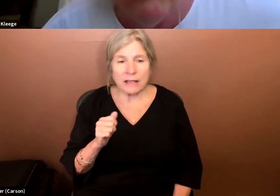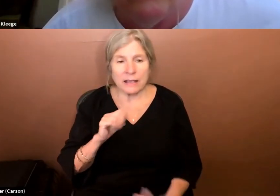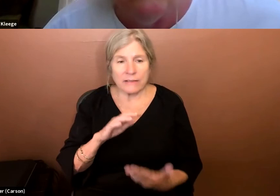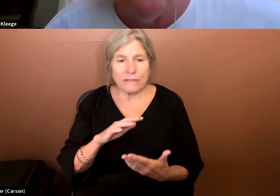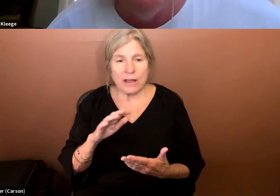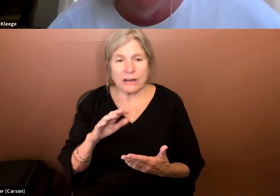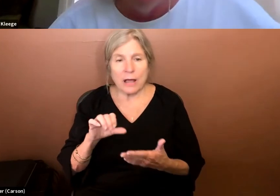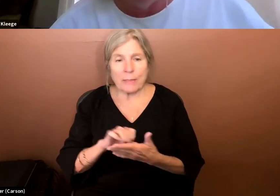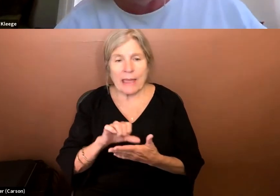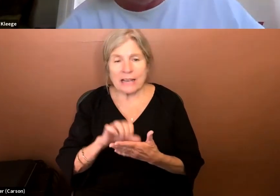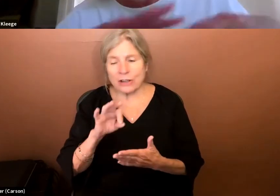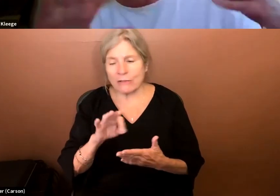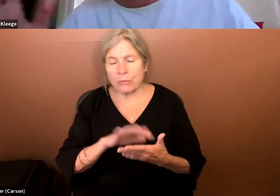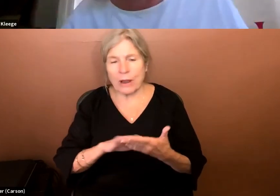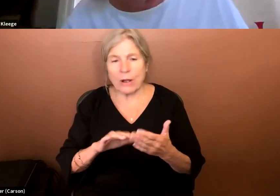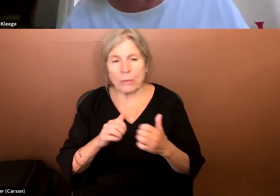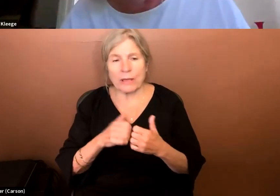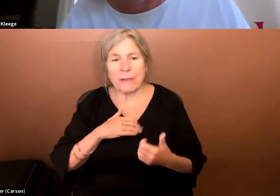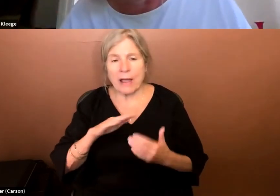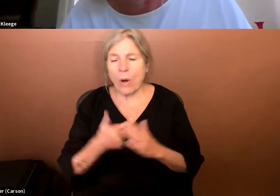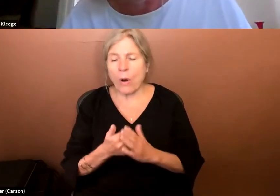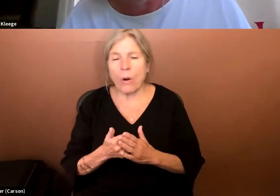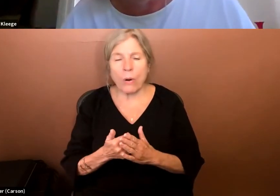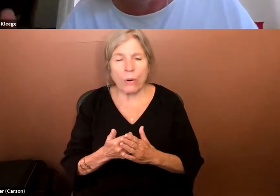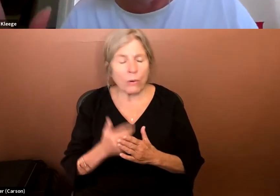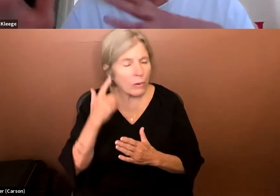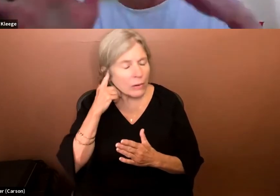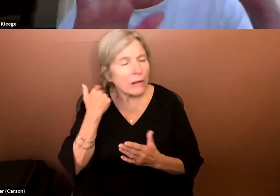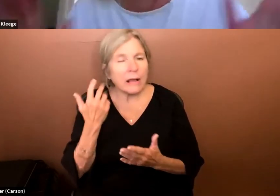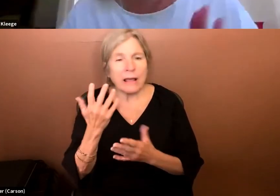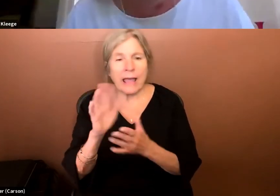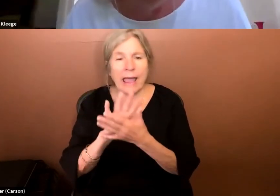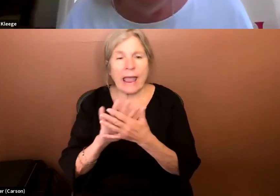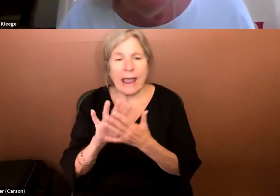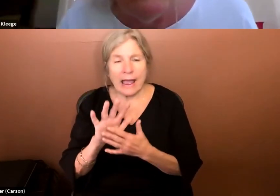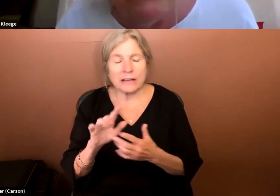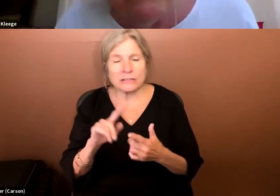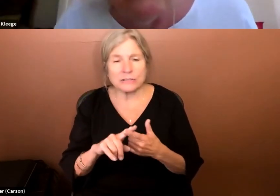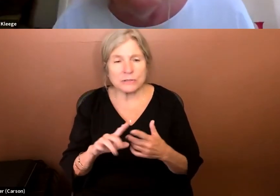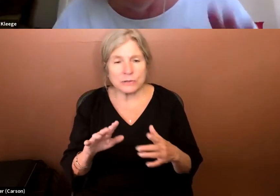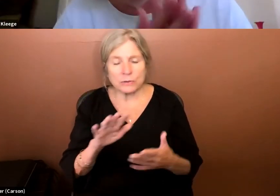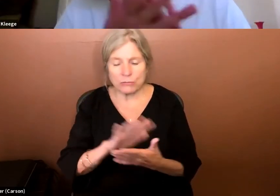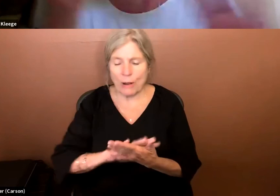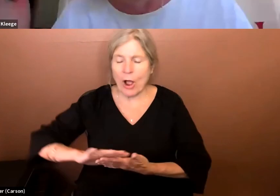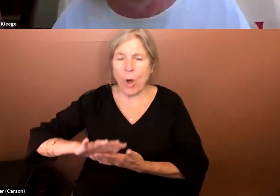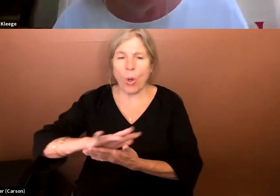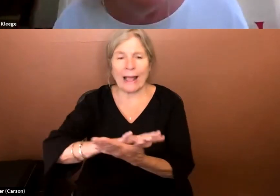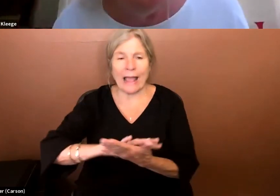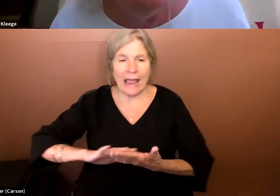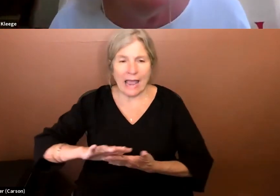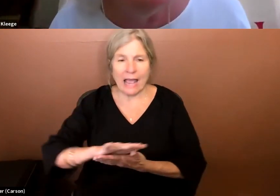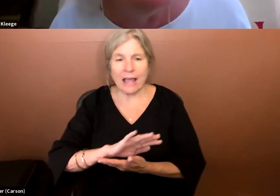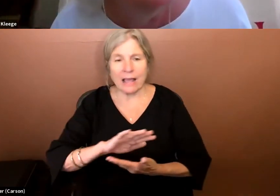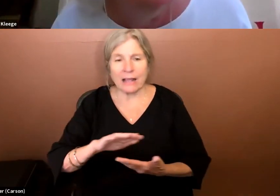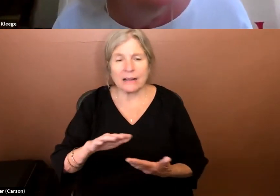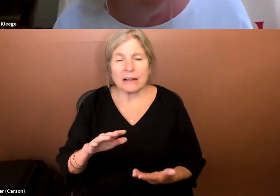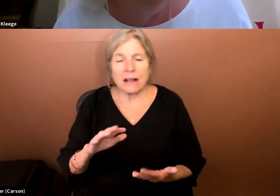Braille with my whole hand first. To like sort of rub my whole hand, the whole surface of my fingers over